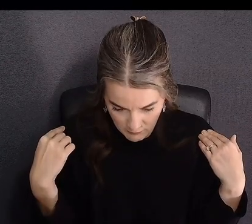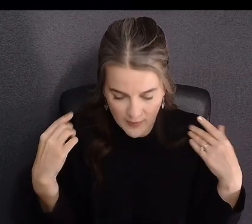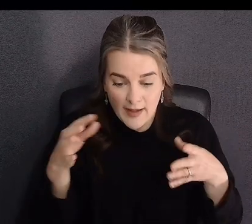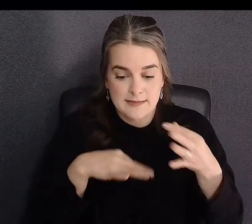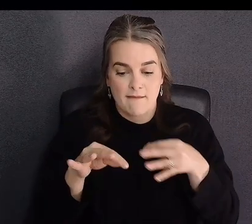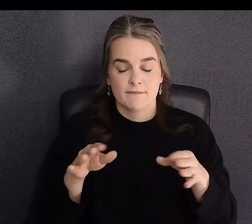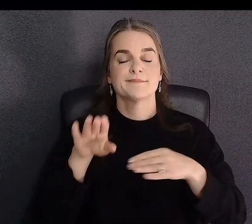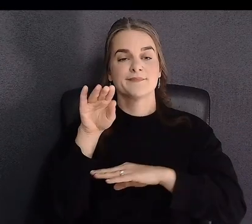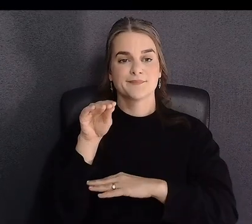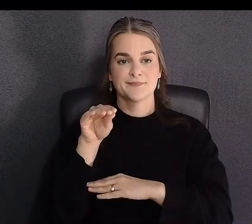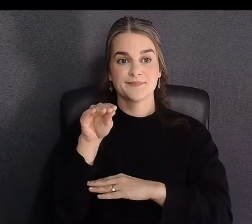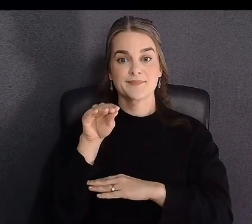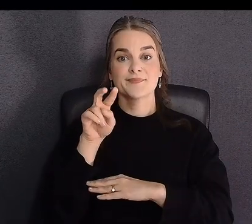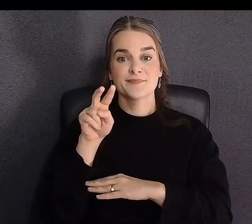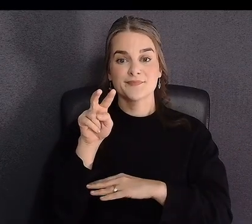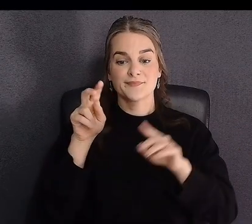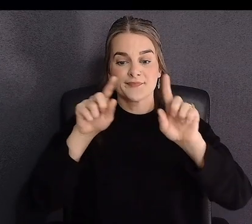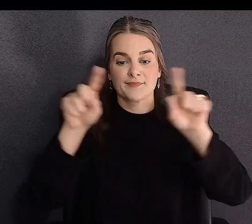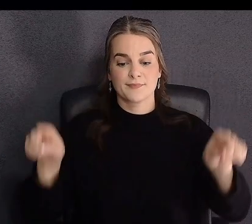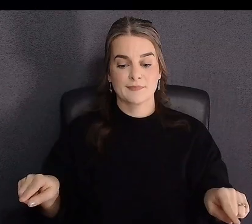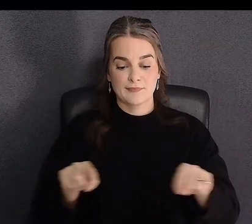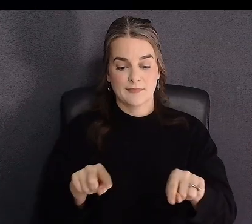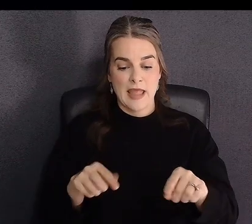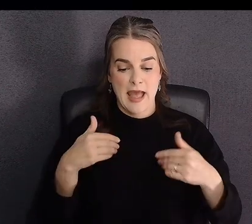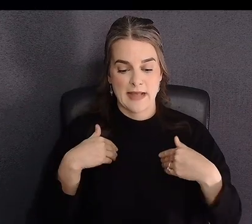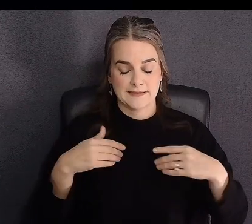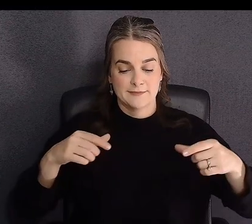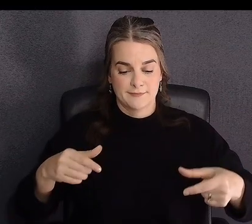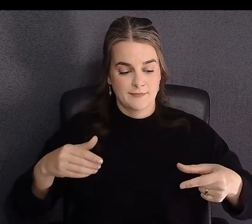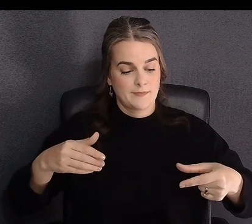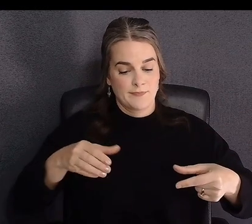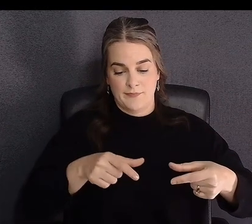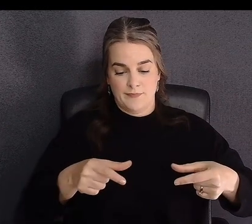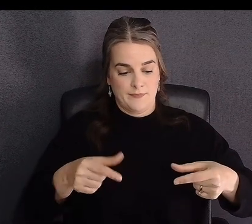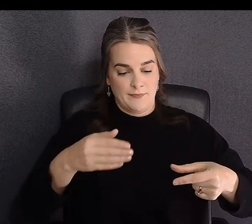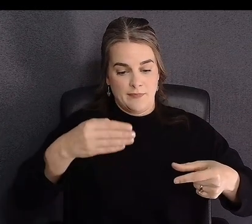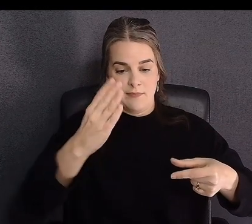But they usually have a lip at the bottom that holds your paper or your canvas,